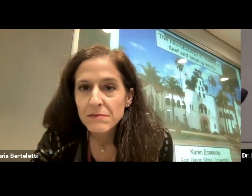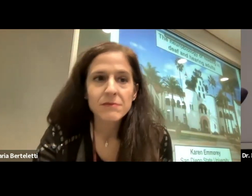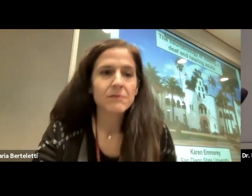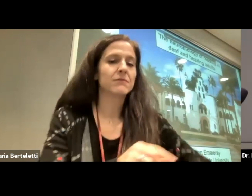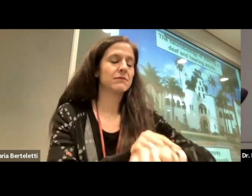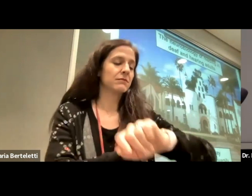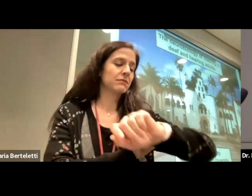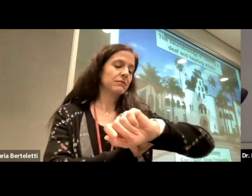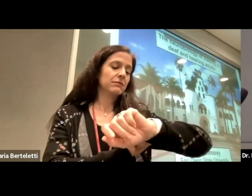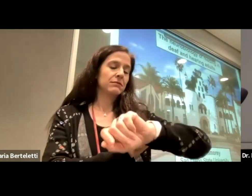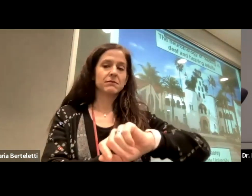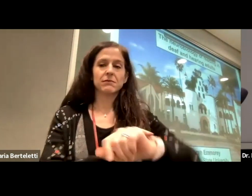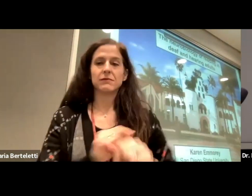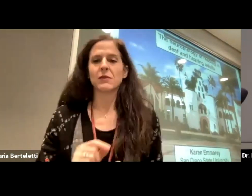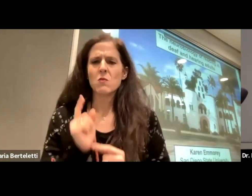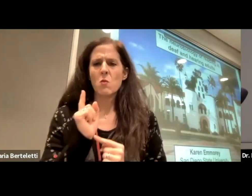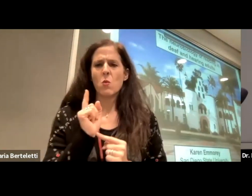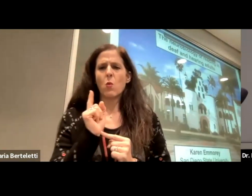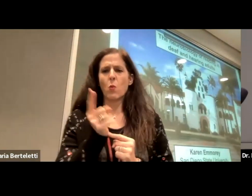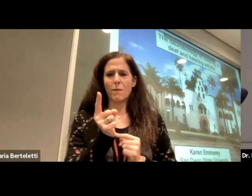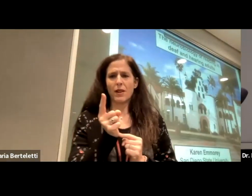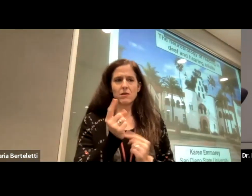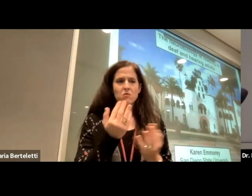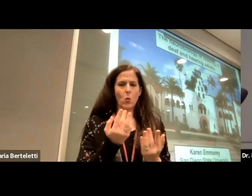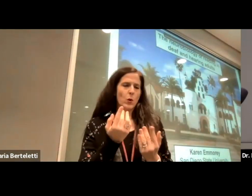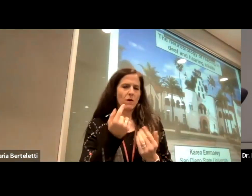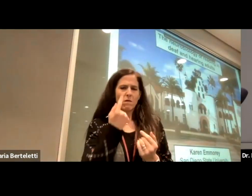Wait few more minutes for people to join.